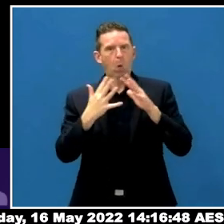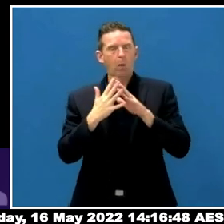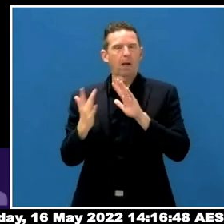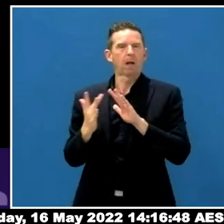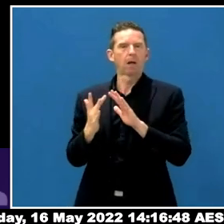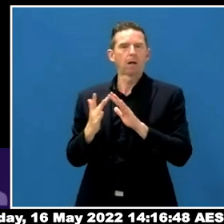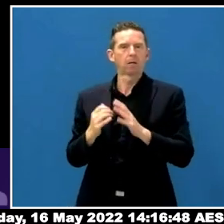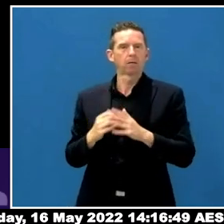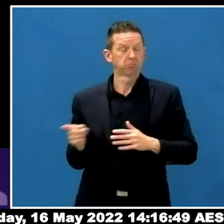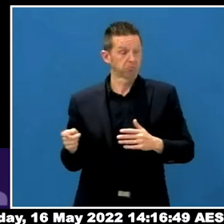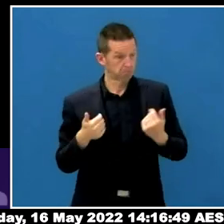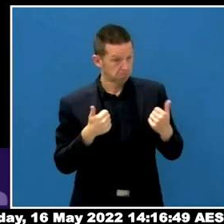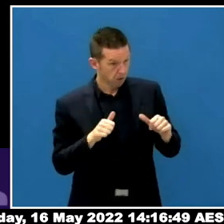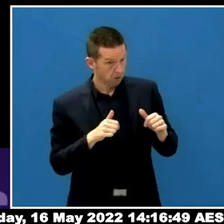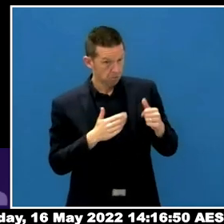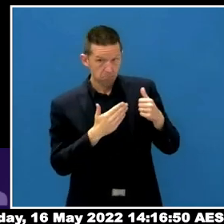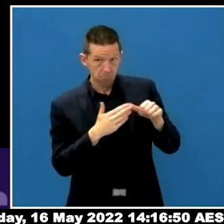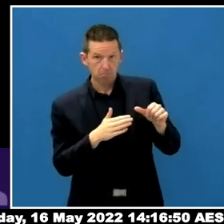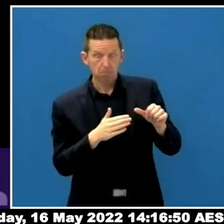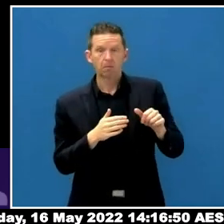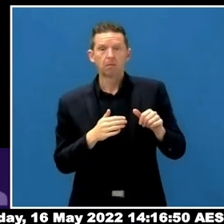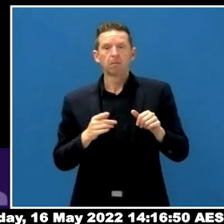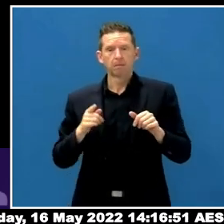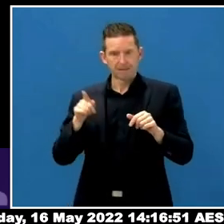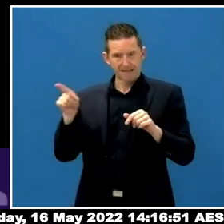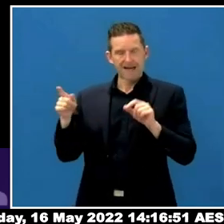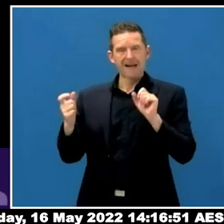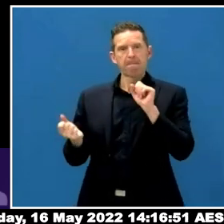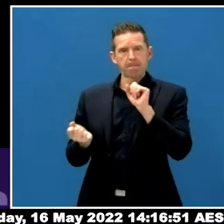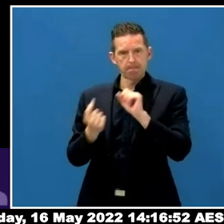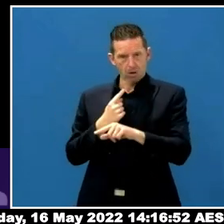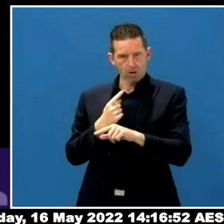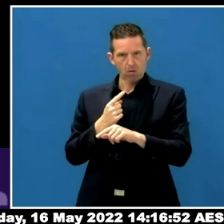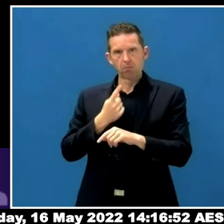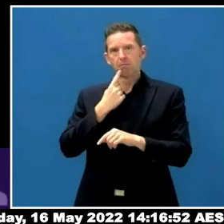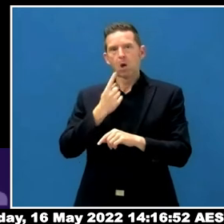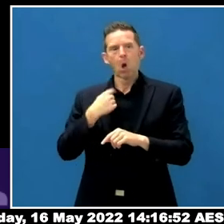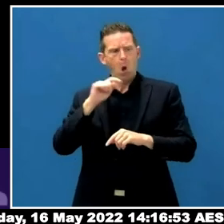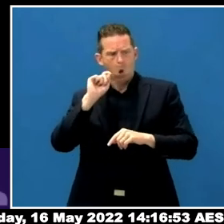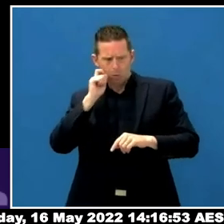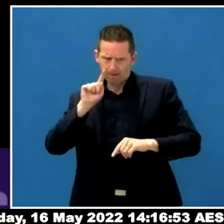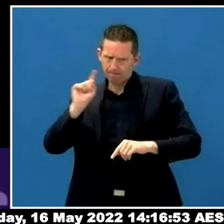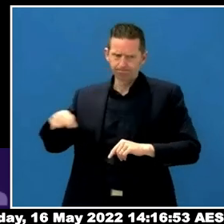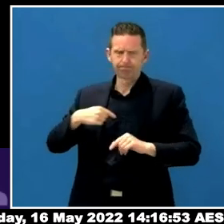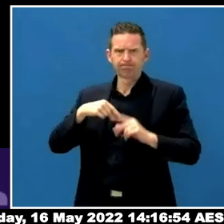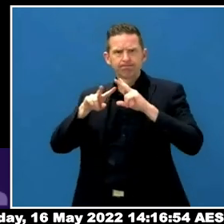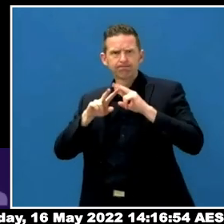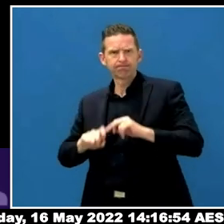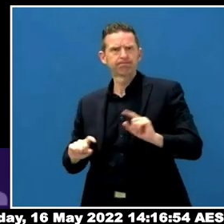He emailed me and said he would have a look at it and that he would contact me